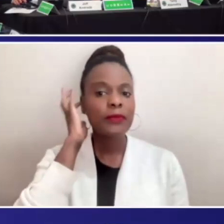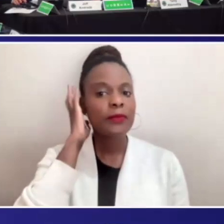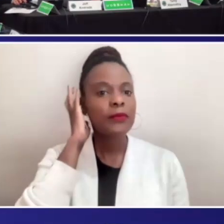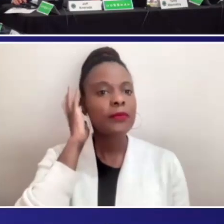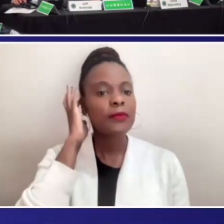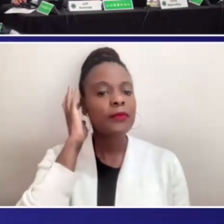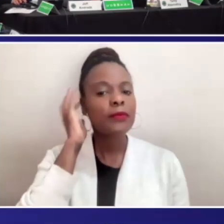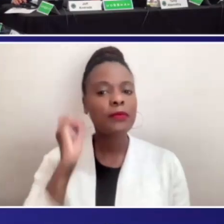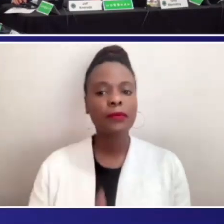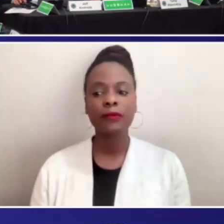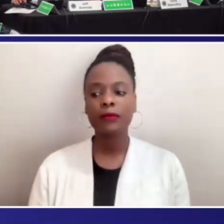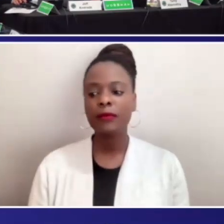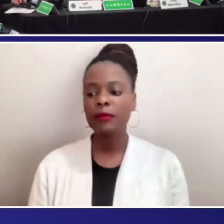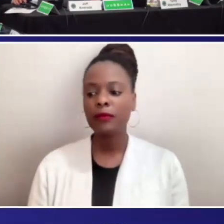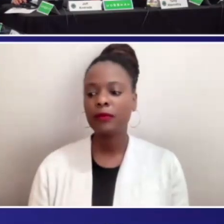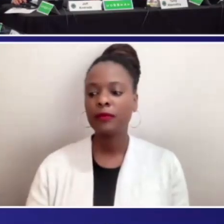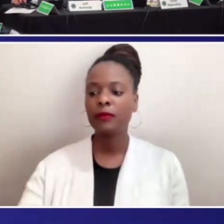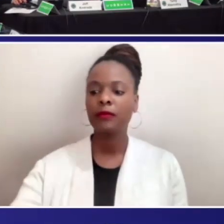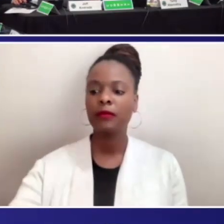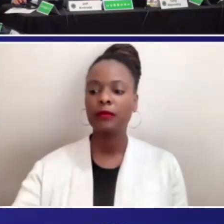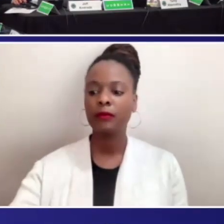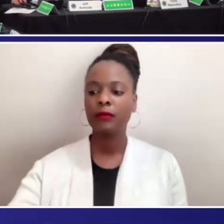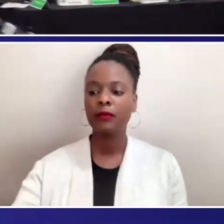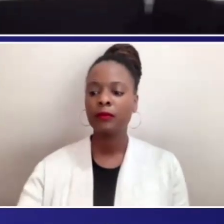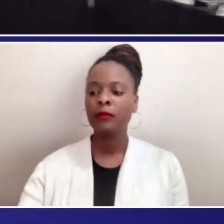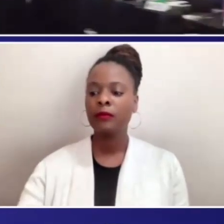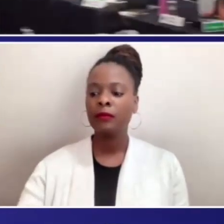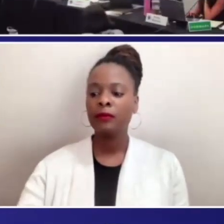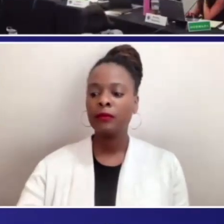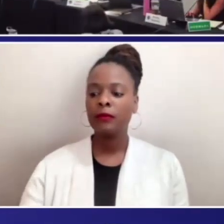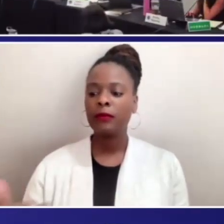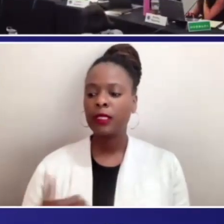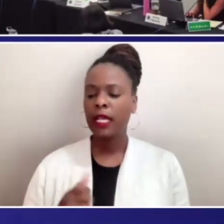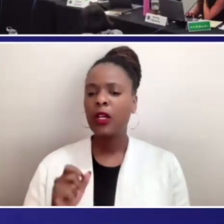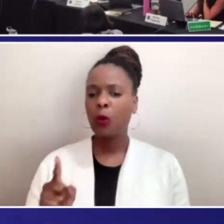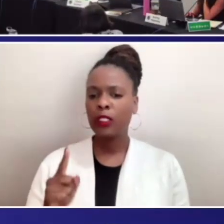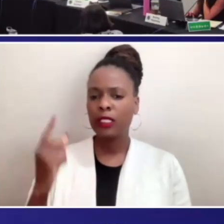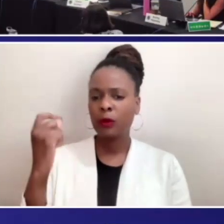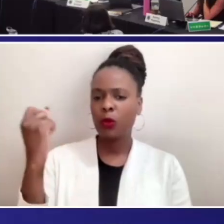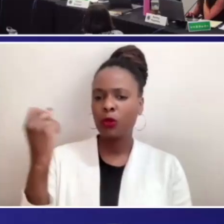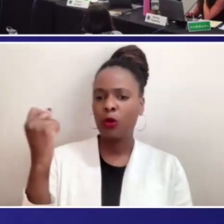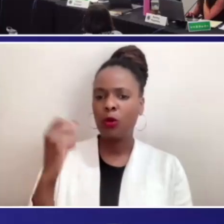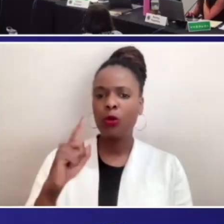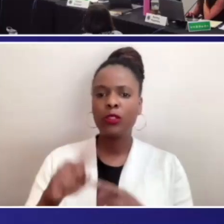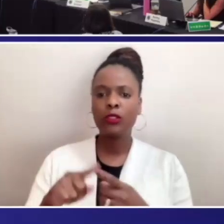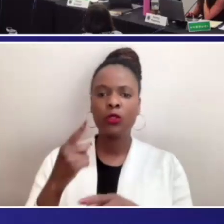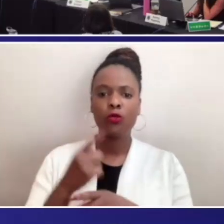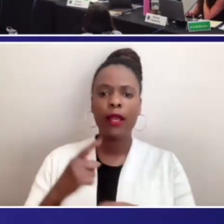So I had a question that I was going to hold until, like, the right time came because it's a little bit theoretical,